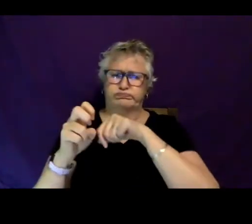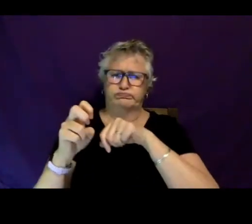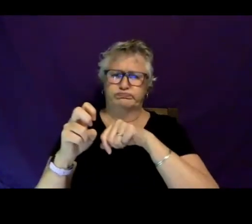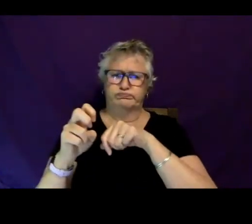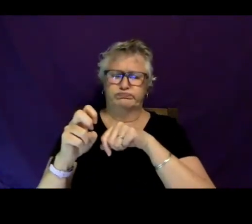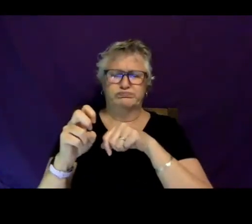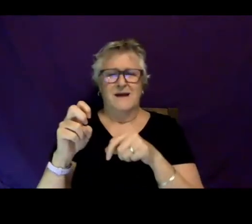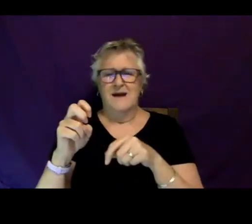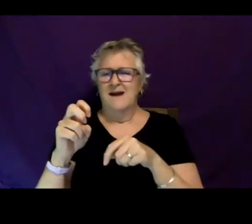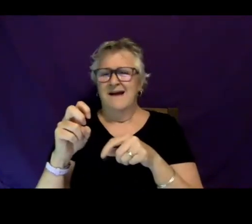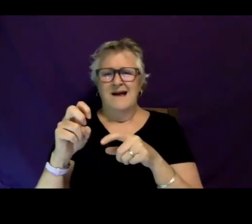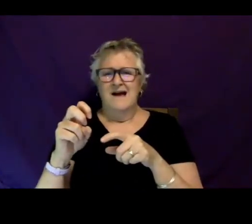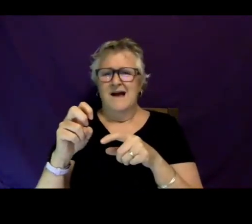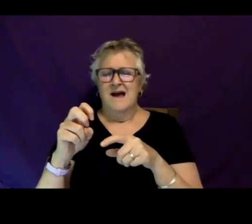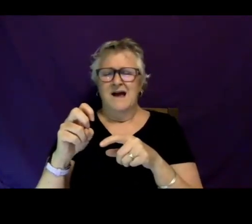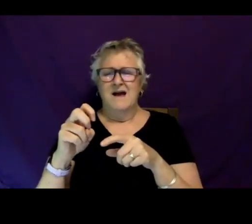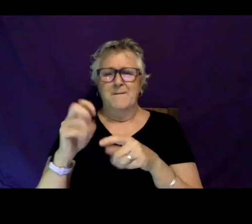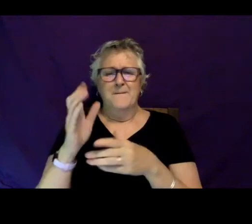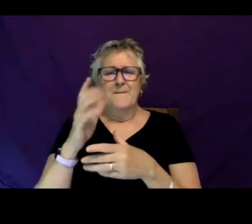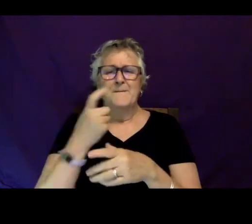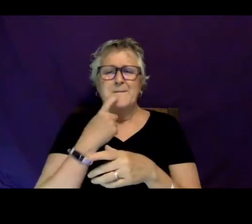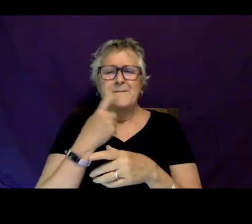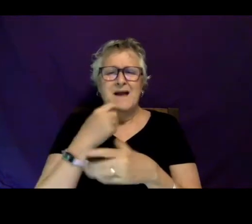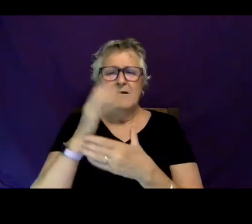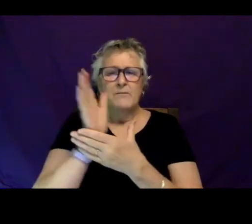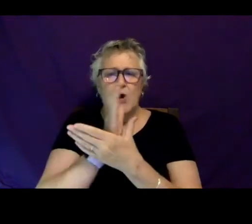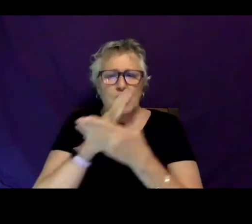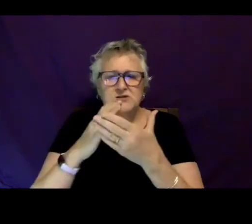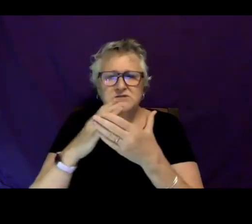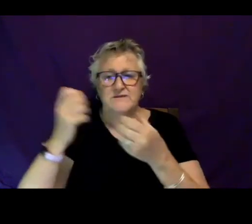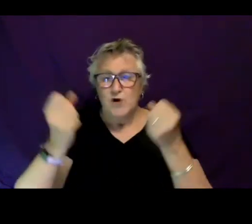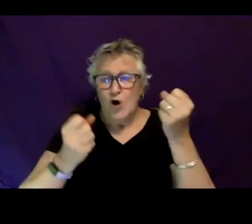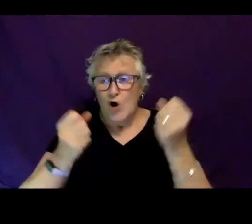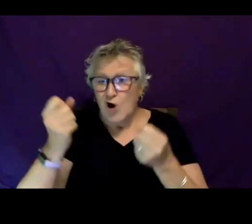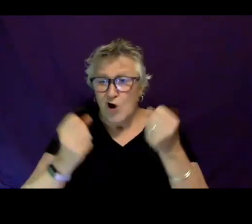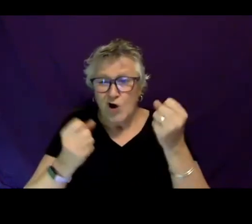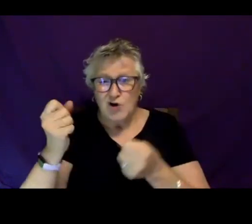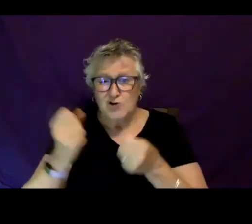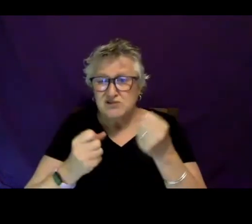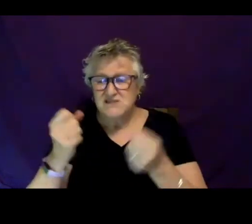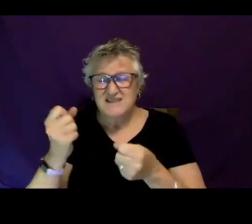precious metals inside those things, whose market value through COVID has just gone through the roof! So now, everybody's